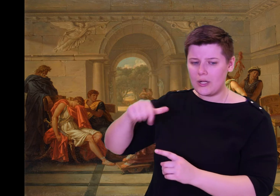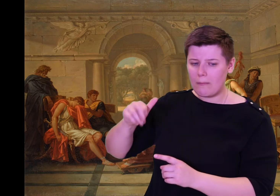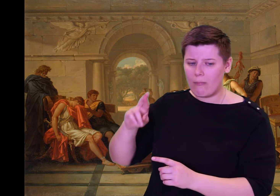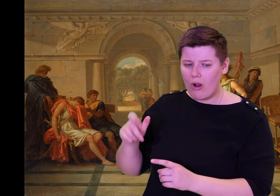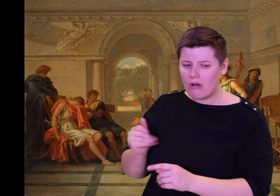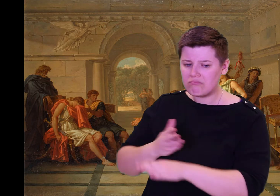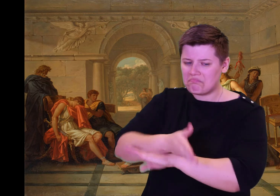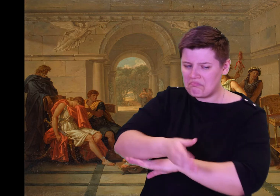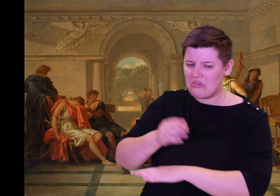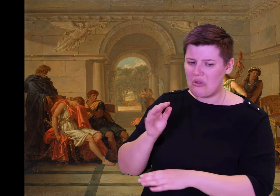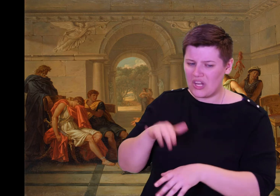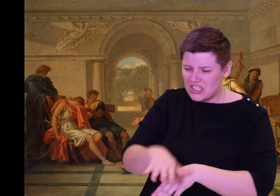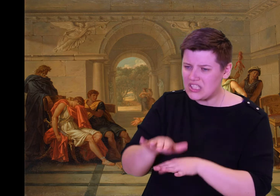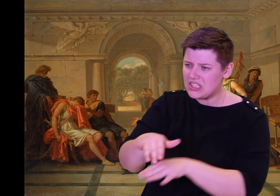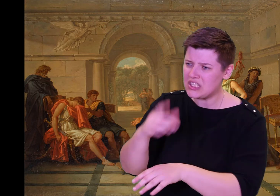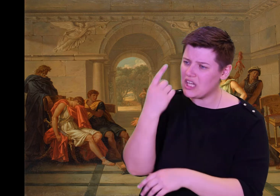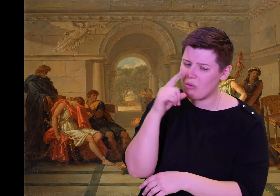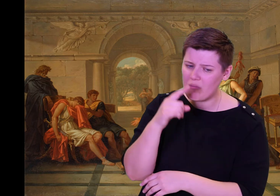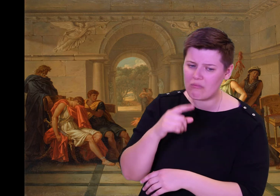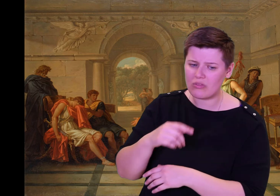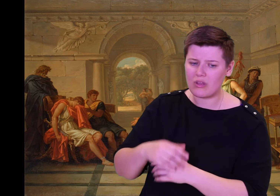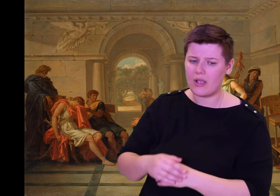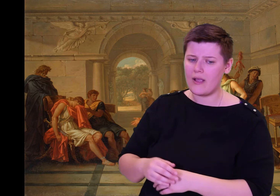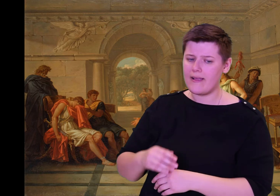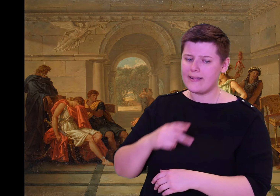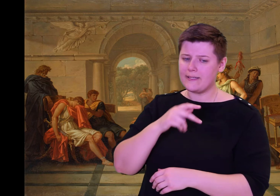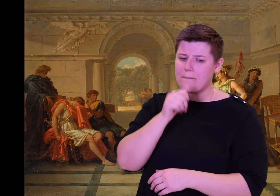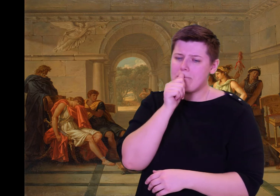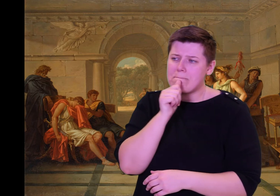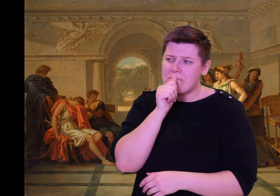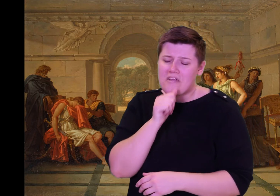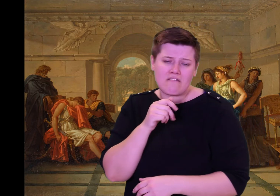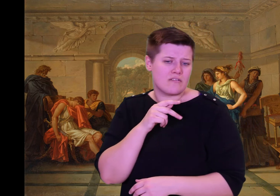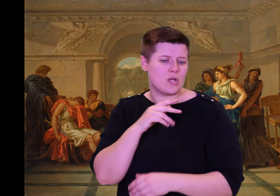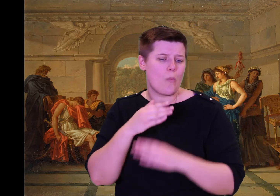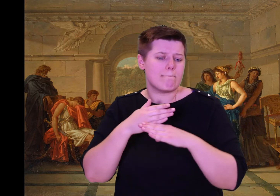truly his son, just as you say he is.